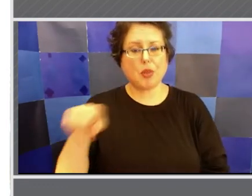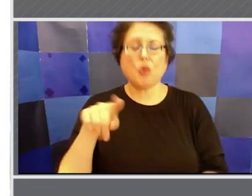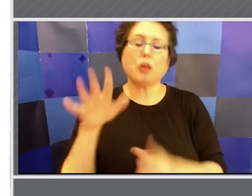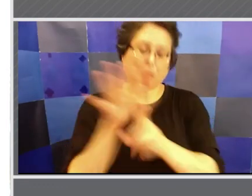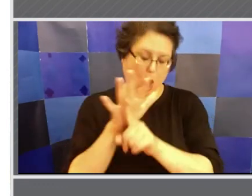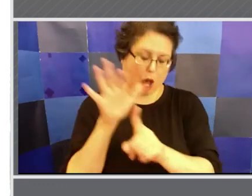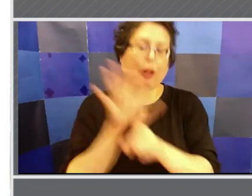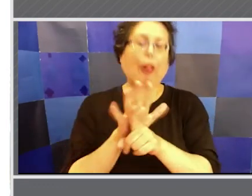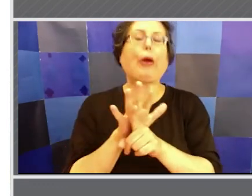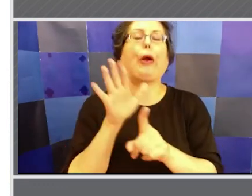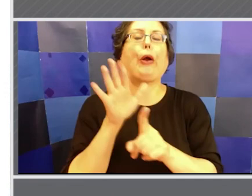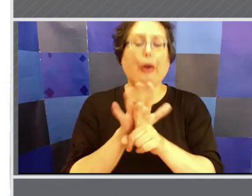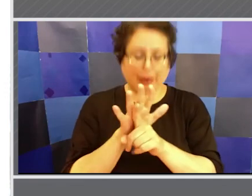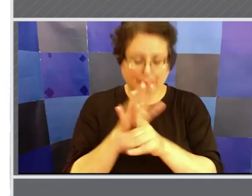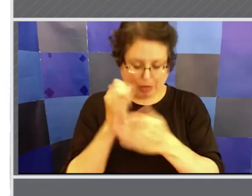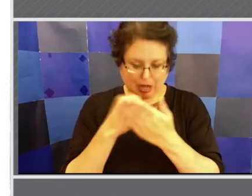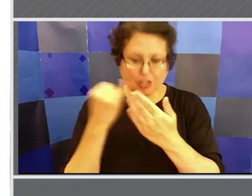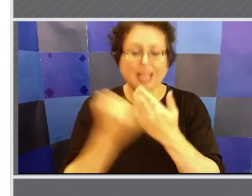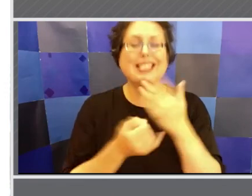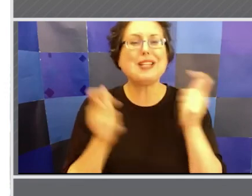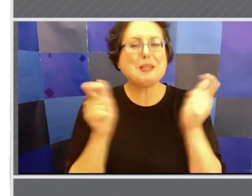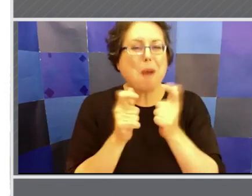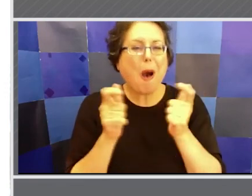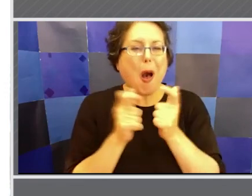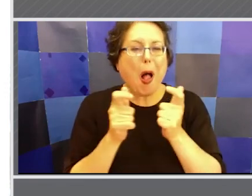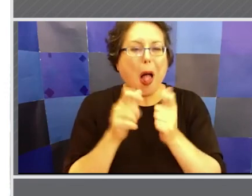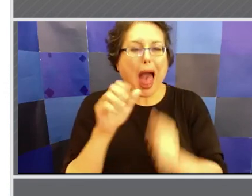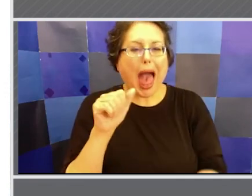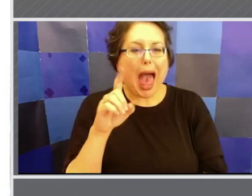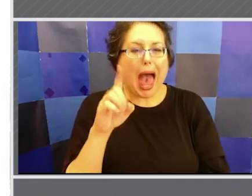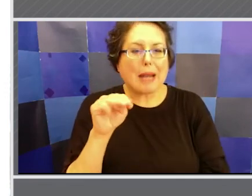The smaller, more admin things like vehicles and equipment.